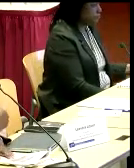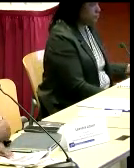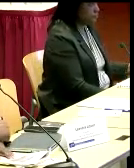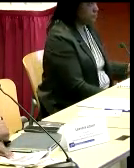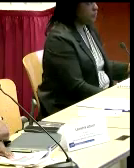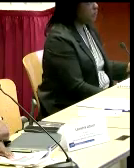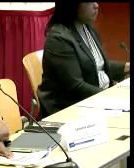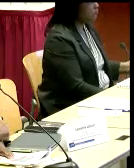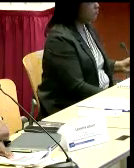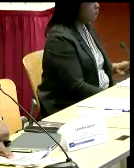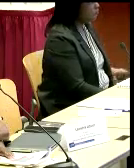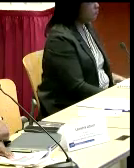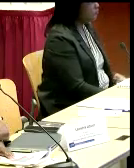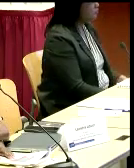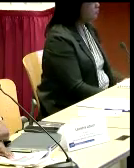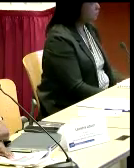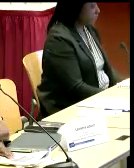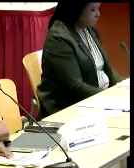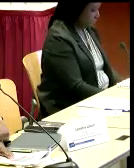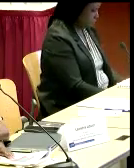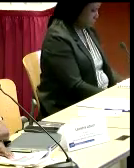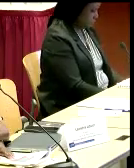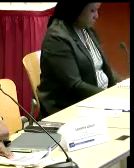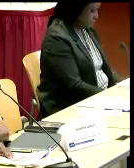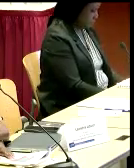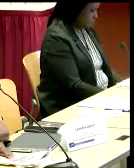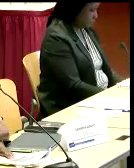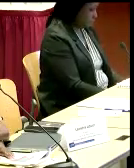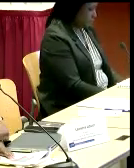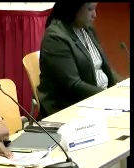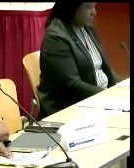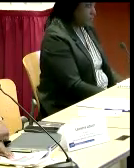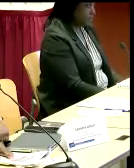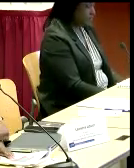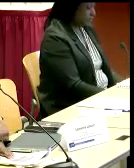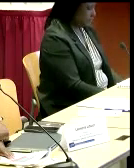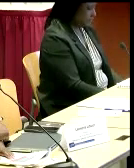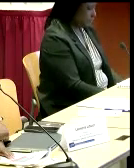and let me say that it builds upon the agency's 35 years of a focus